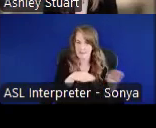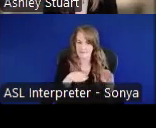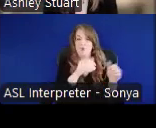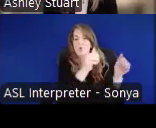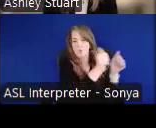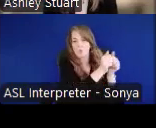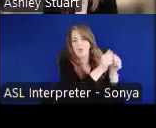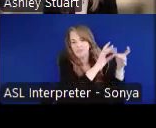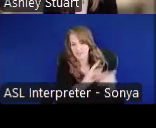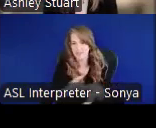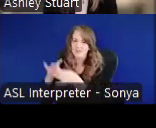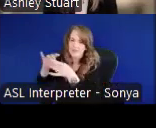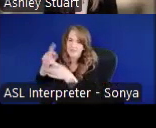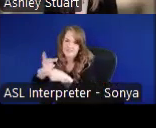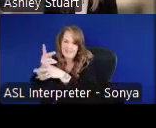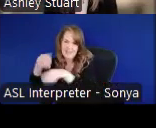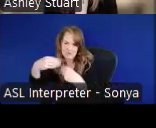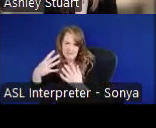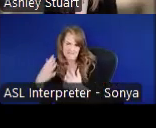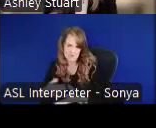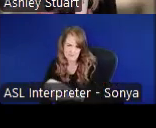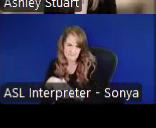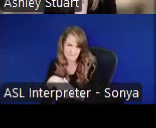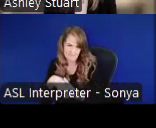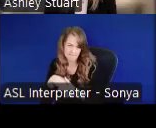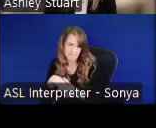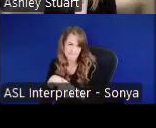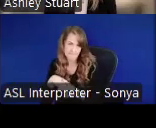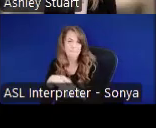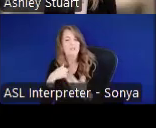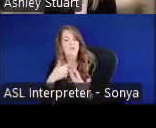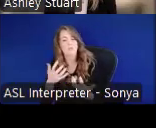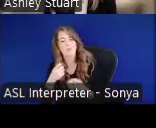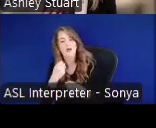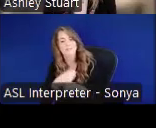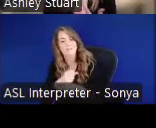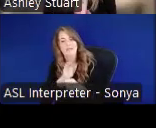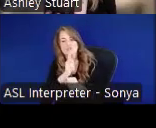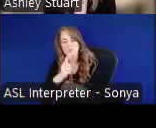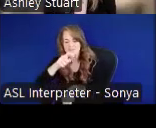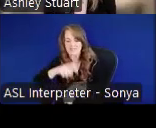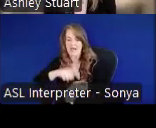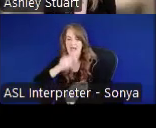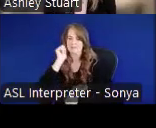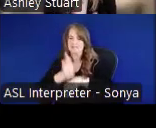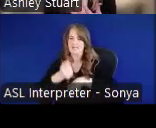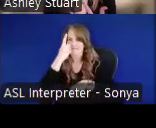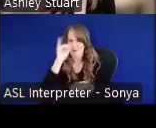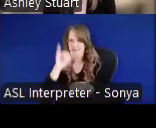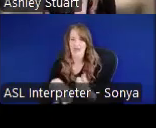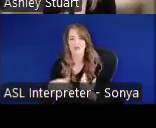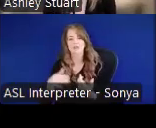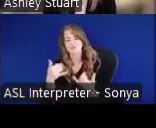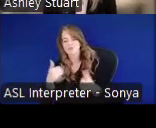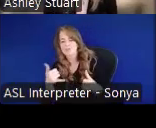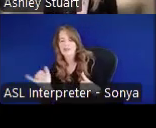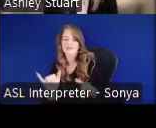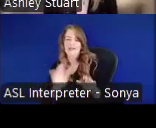about making sure that there's time carved out to do that, like child led play, and that can be a nice balance there.